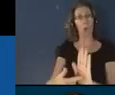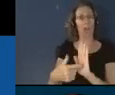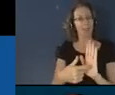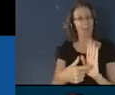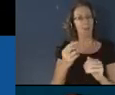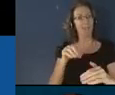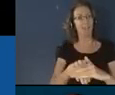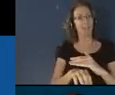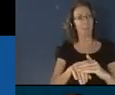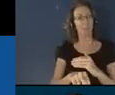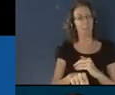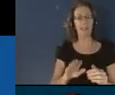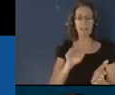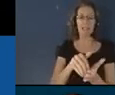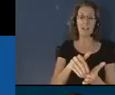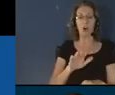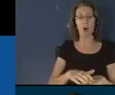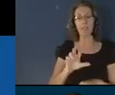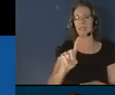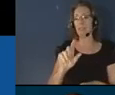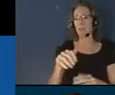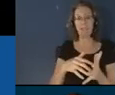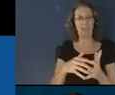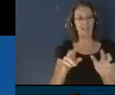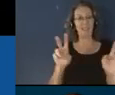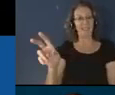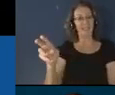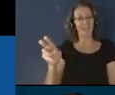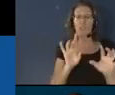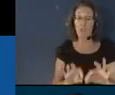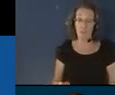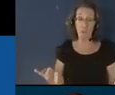are the Center on Disability Studies, it's really highly important that you follow this.